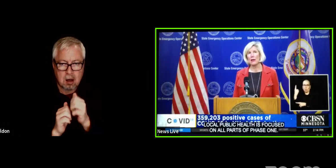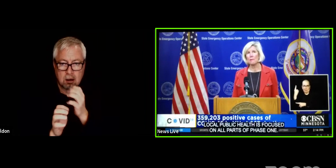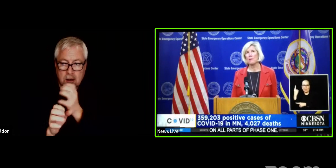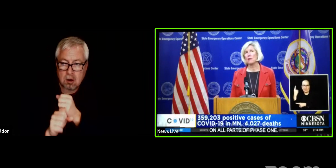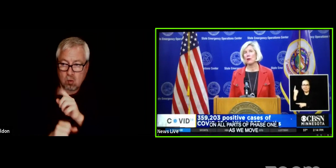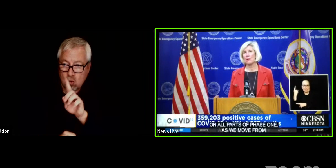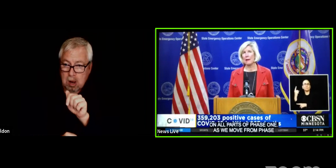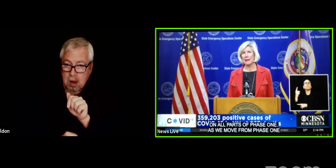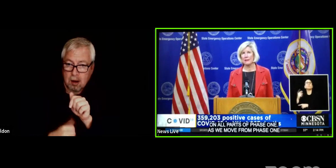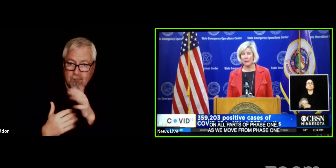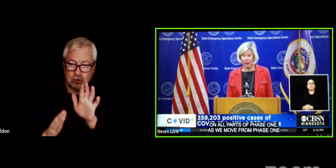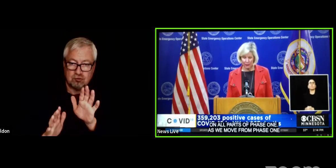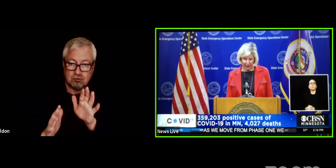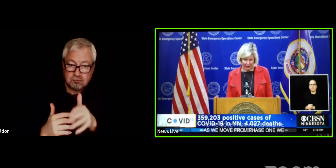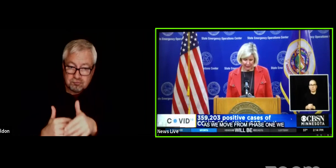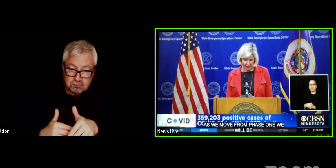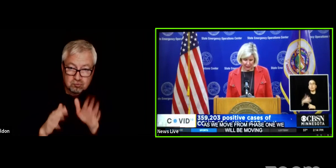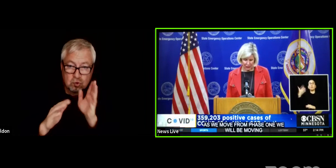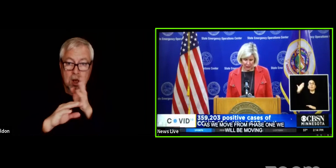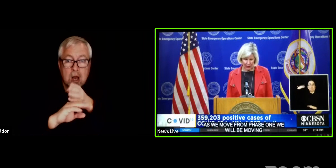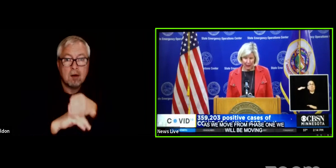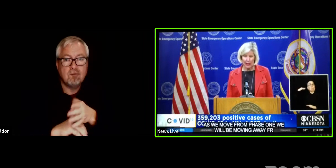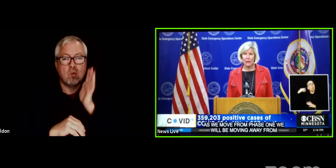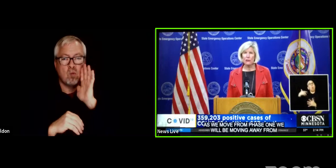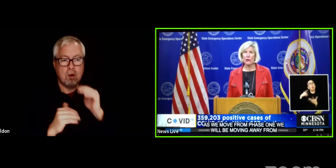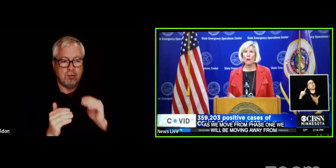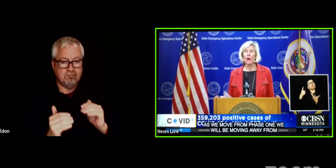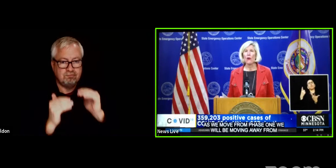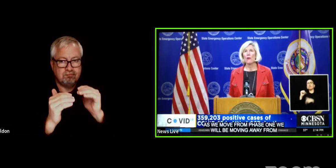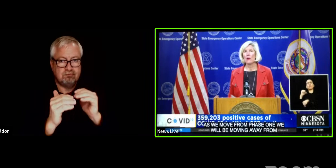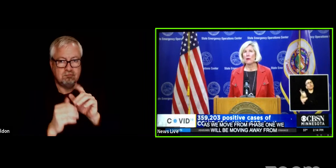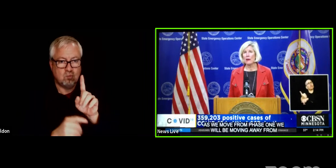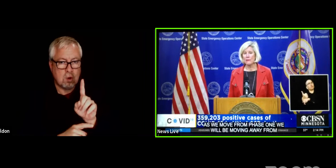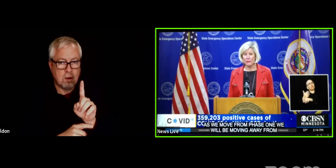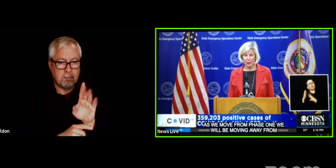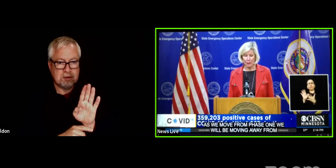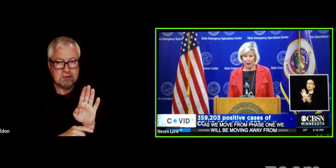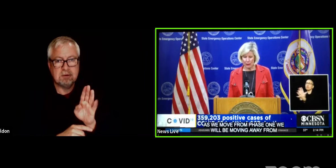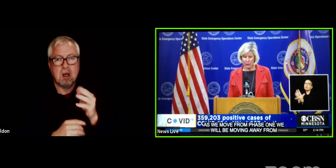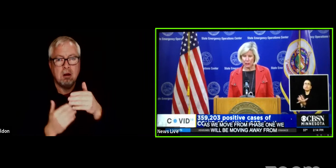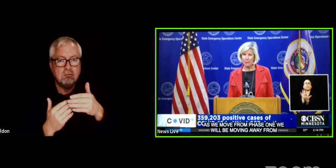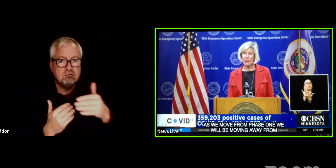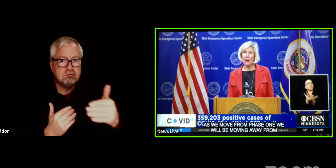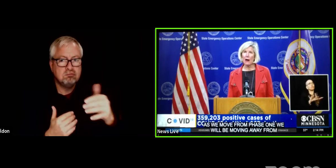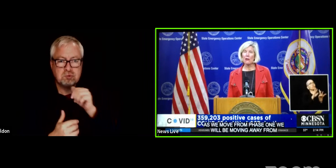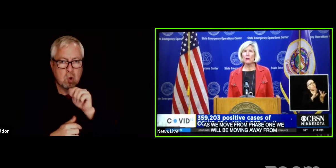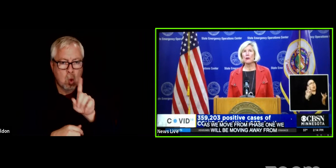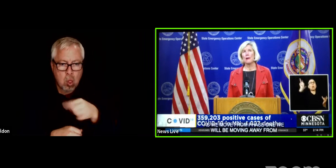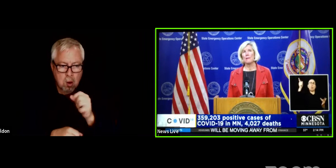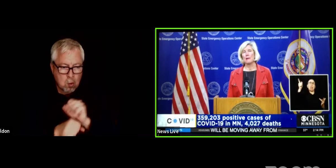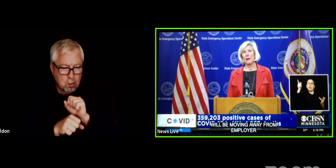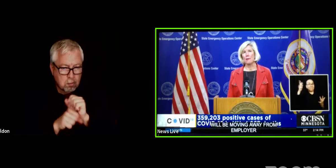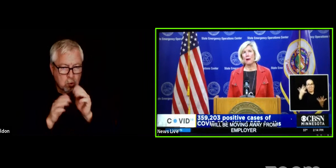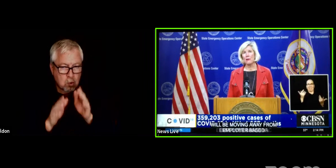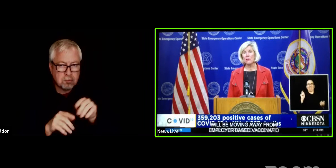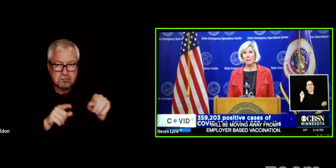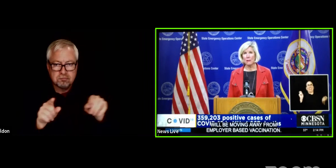EMPLOYER-BASED VACCINATION, AND SO WE ARE GRATEFUL FOR THEIR PARTNERSHIP. OUR LOCAL PUBLIC HEALTH PARTNERS SUBMITTED